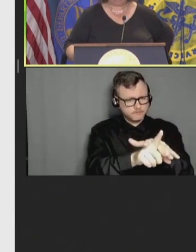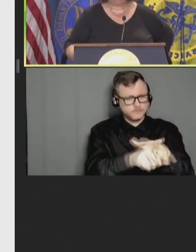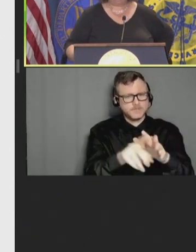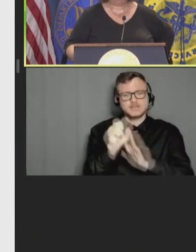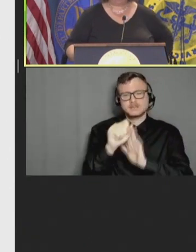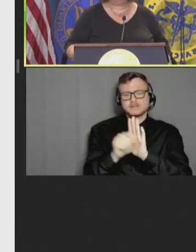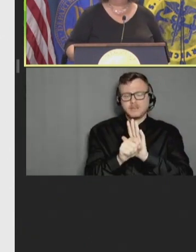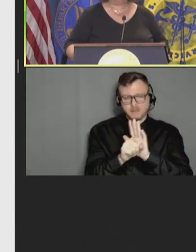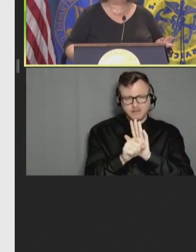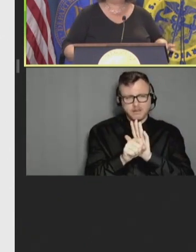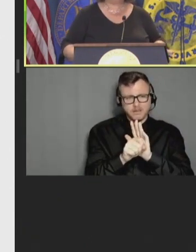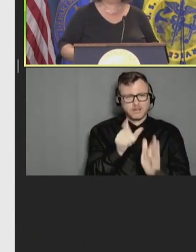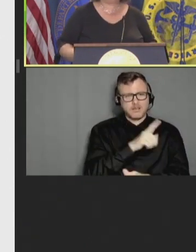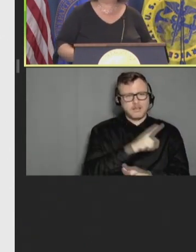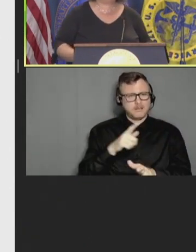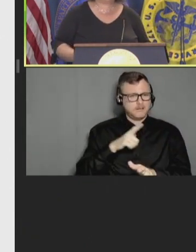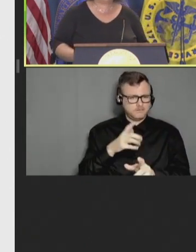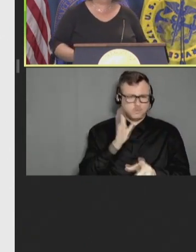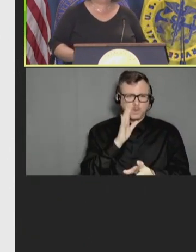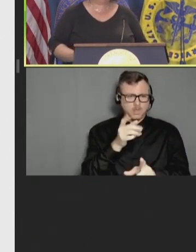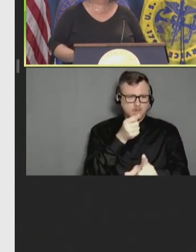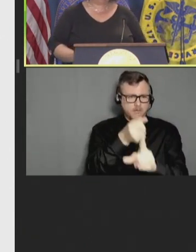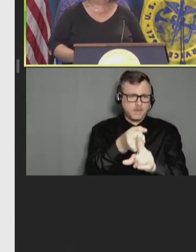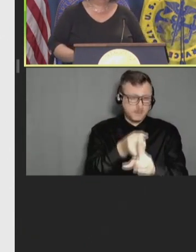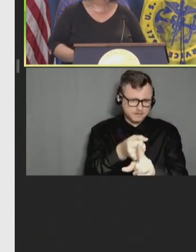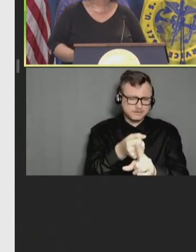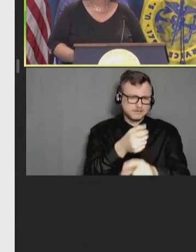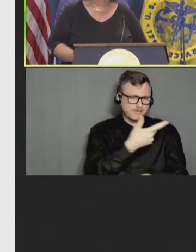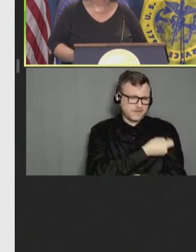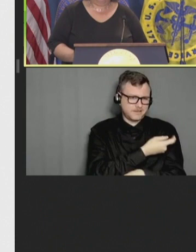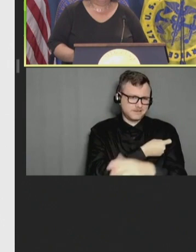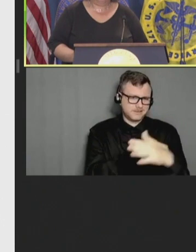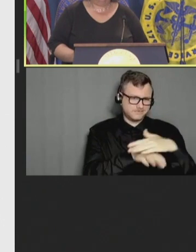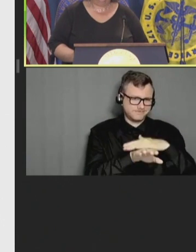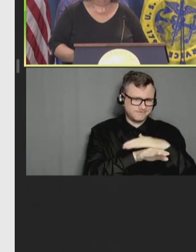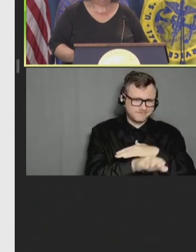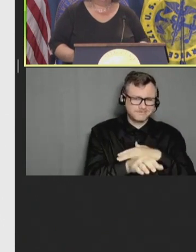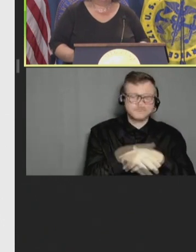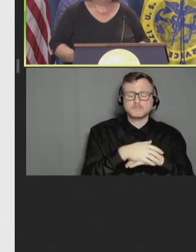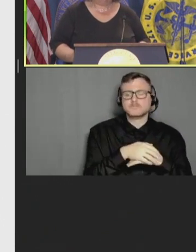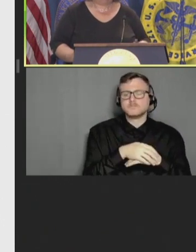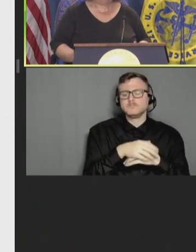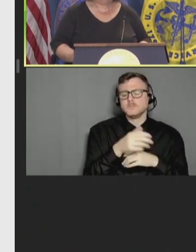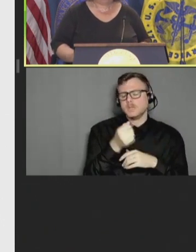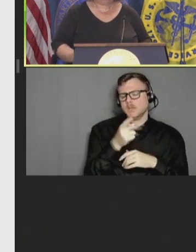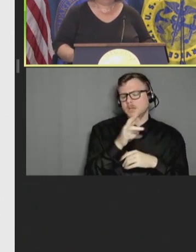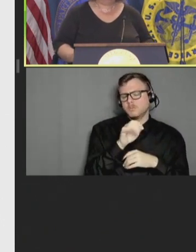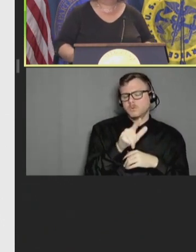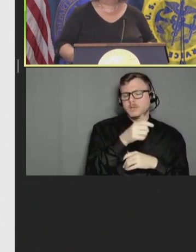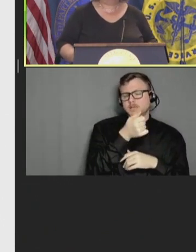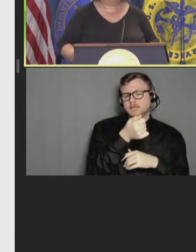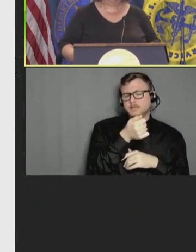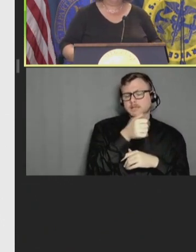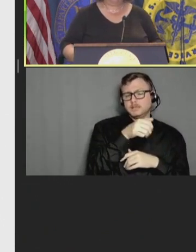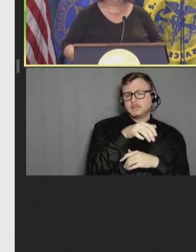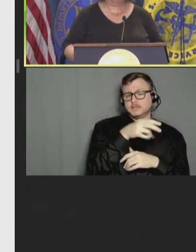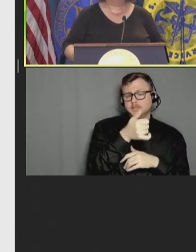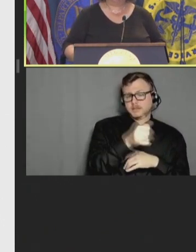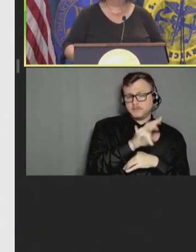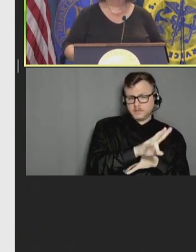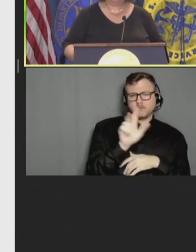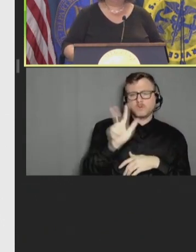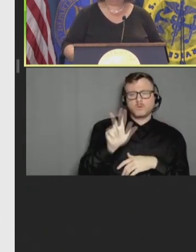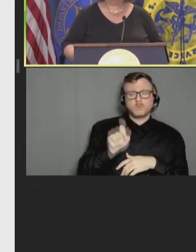sessions that would impact vaccine access. By late April, only about 17 or 3.5 were actually